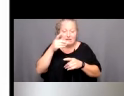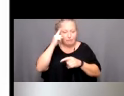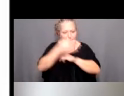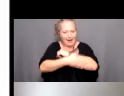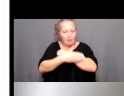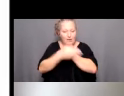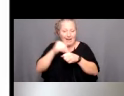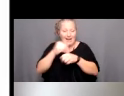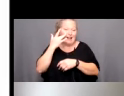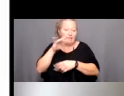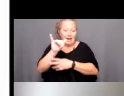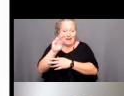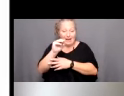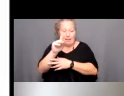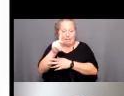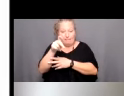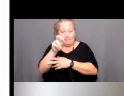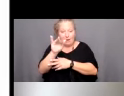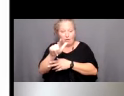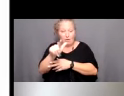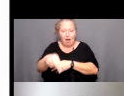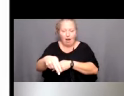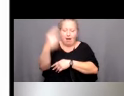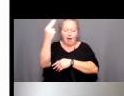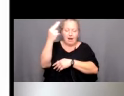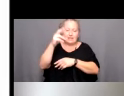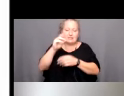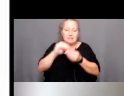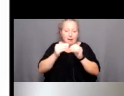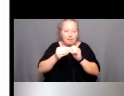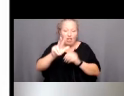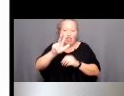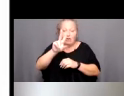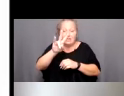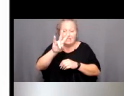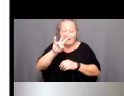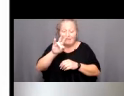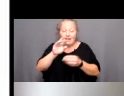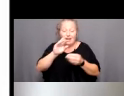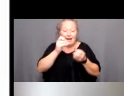Imperial County had the highest heat illness rate of nearly 37 cases per 100,000 workers.